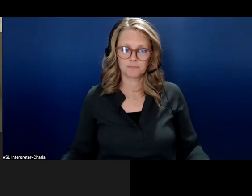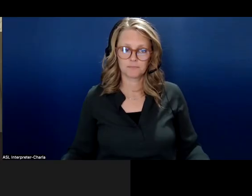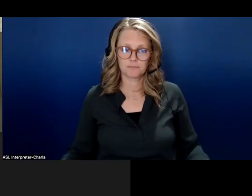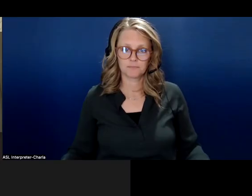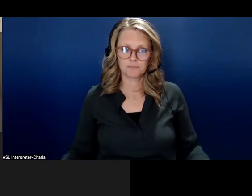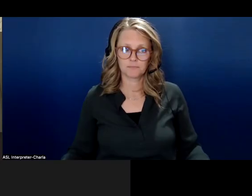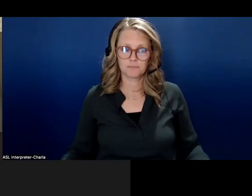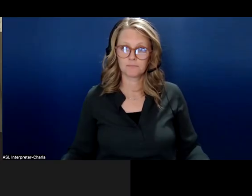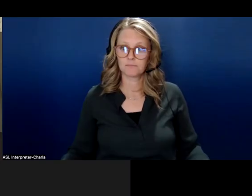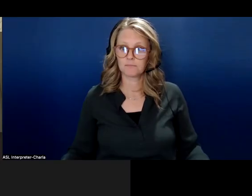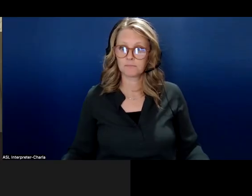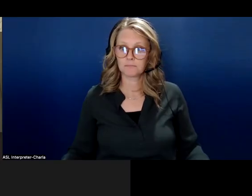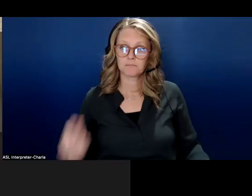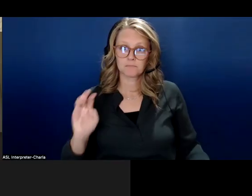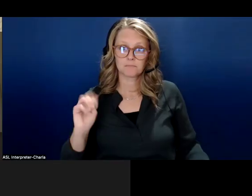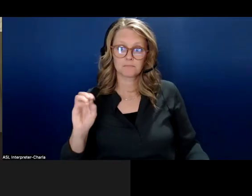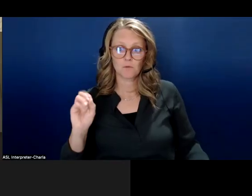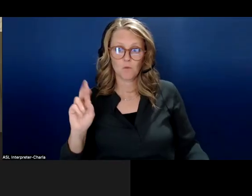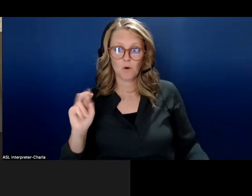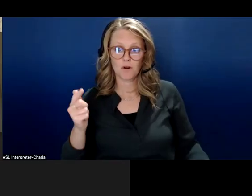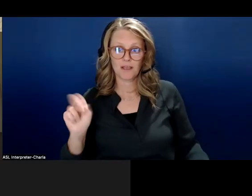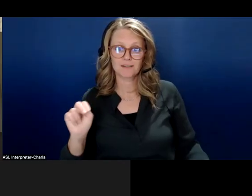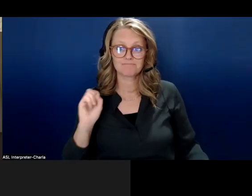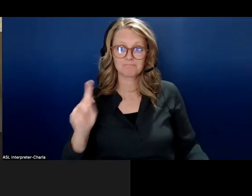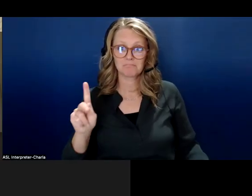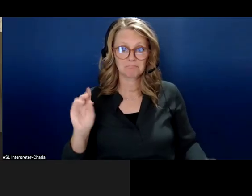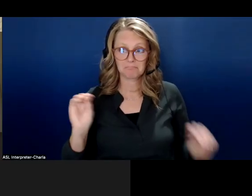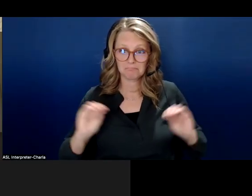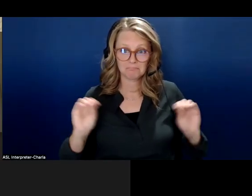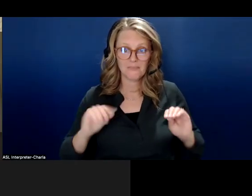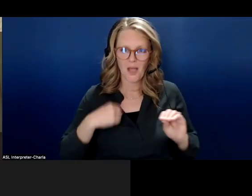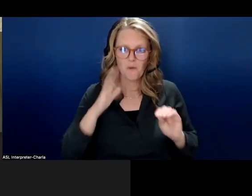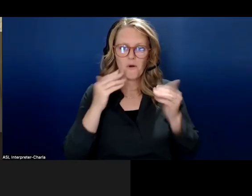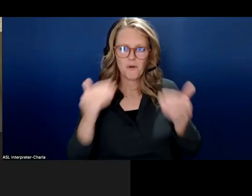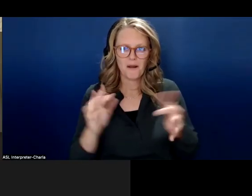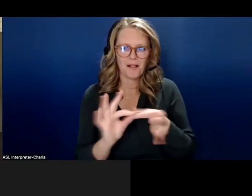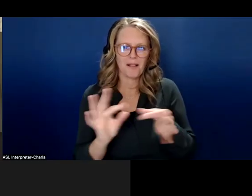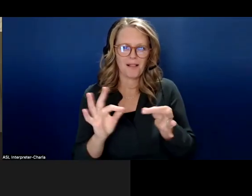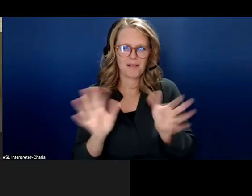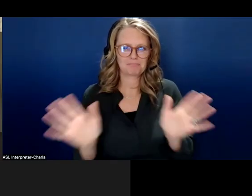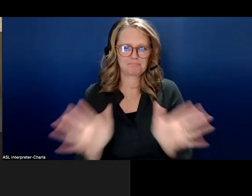All right, well I will just give one more plug for the open houses whenever we follow up either with the meeting notes